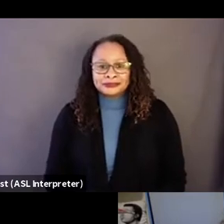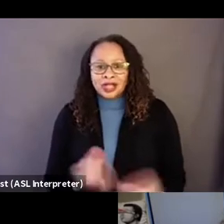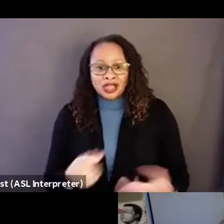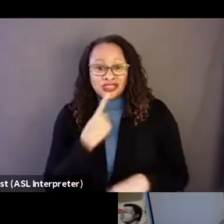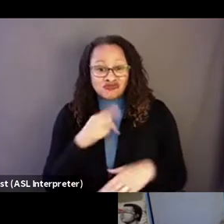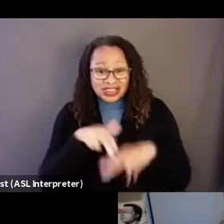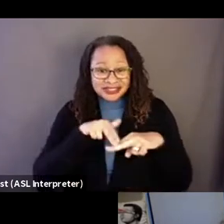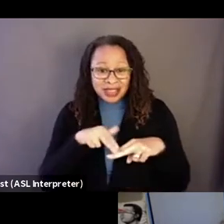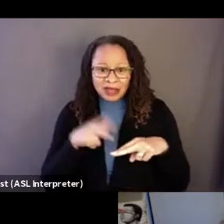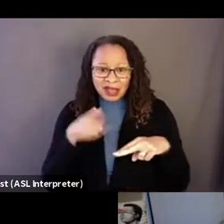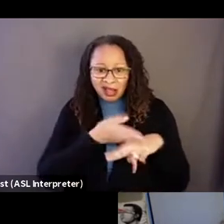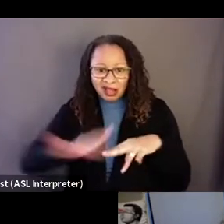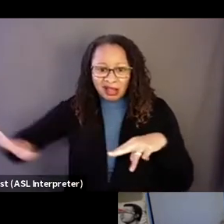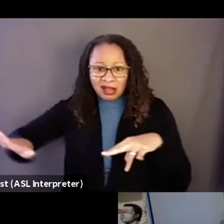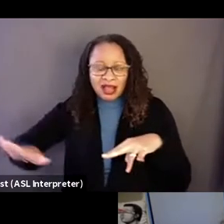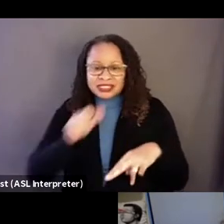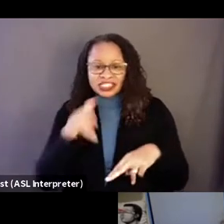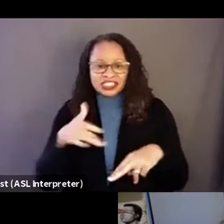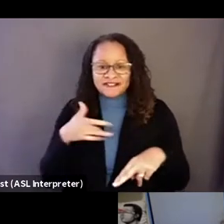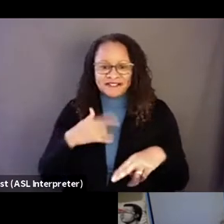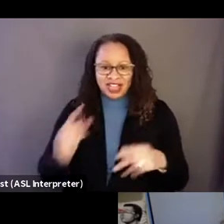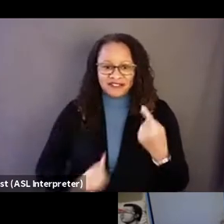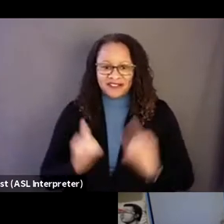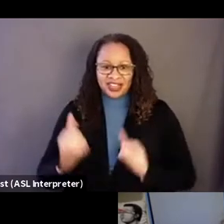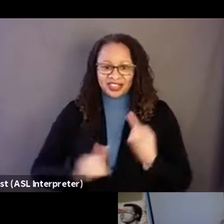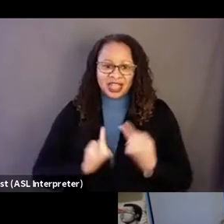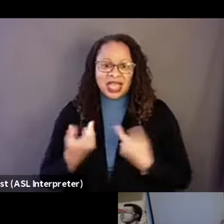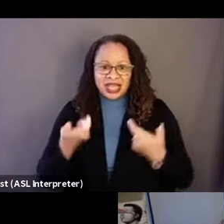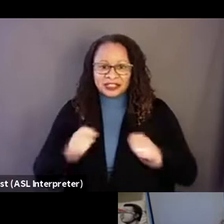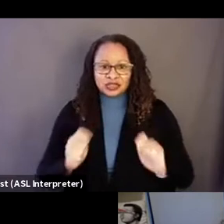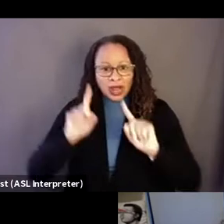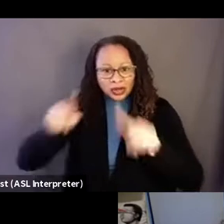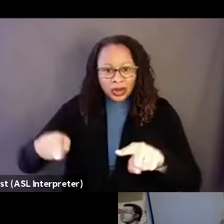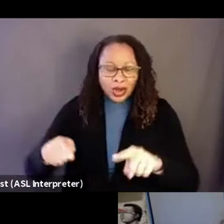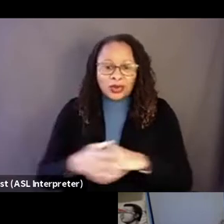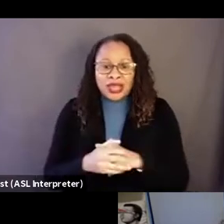that a person doesn't feel offended if they try to go to seek help.